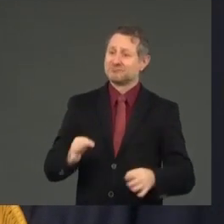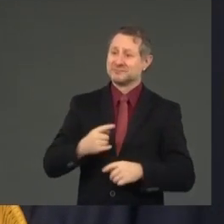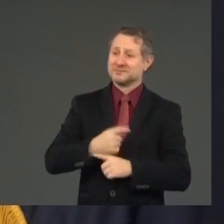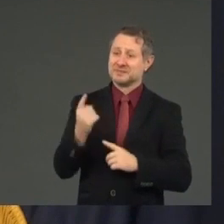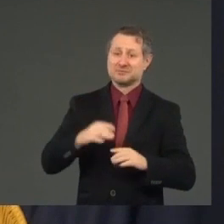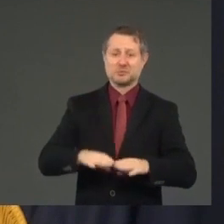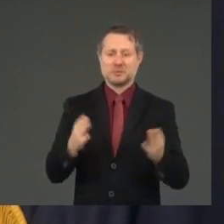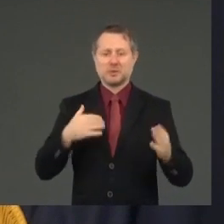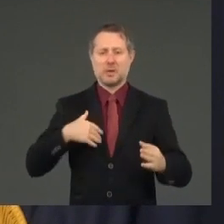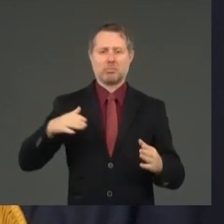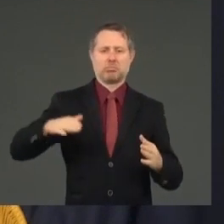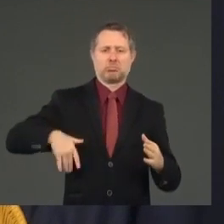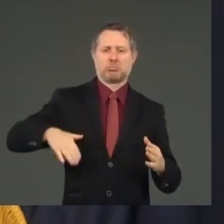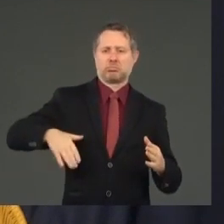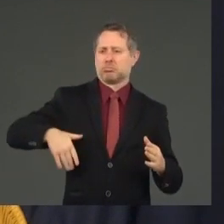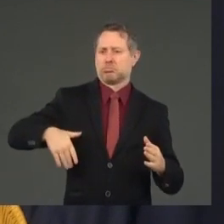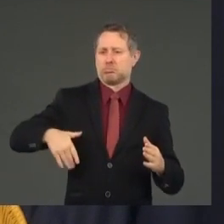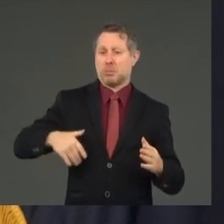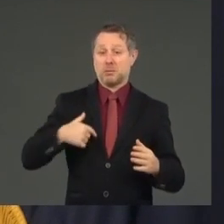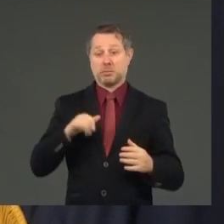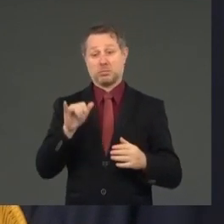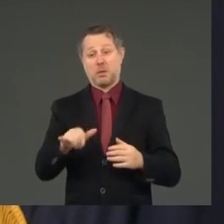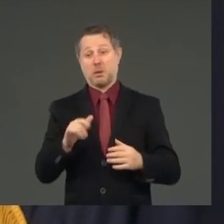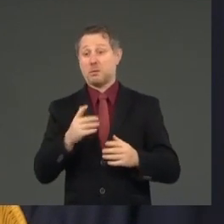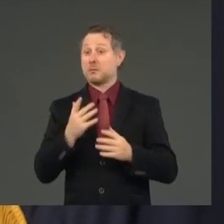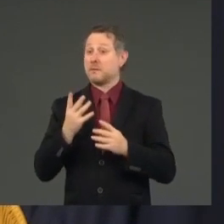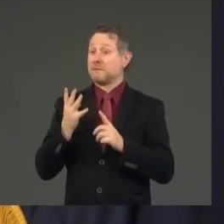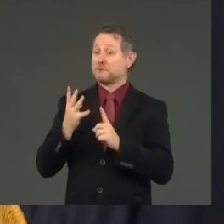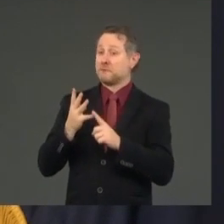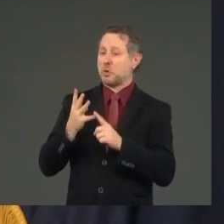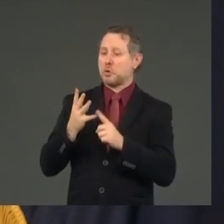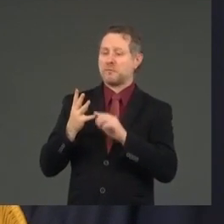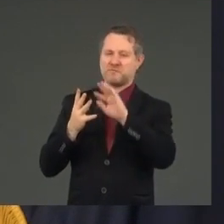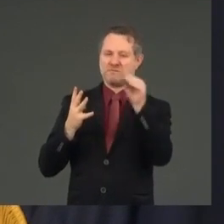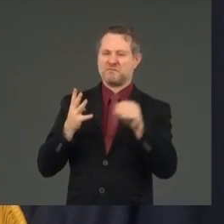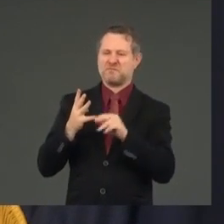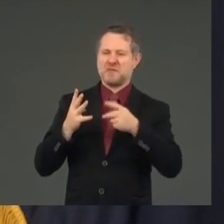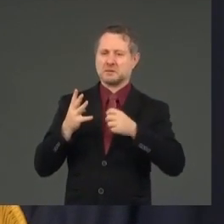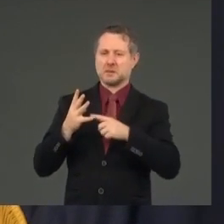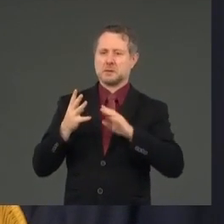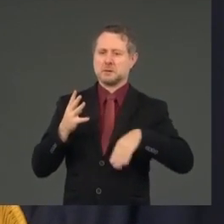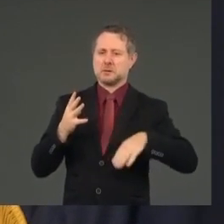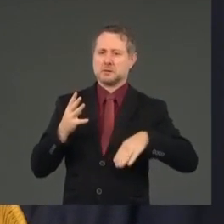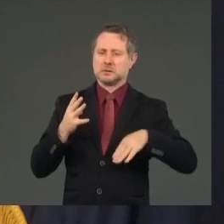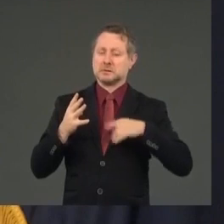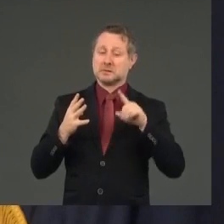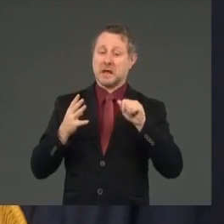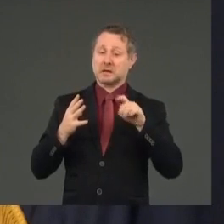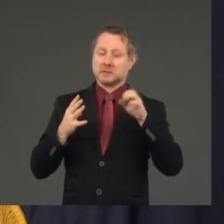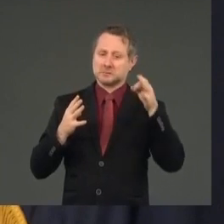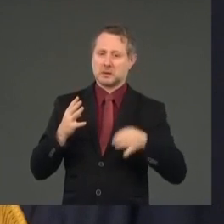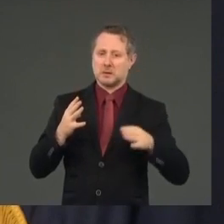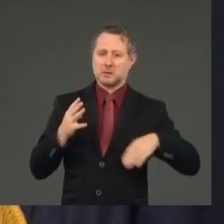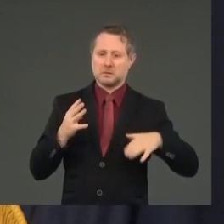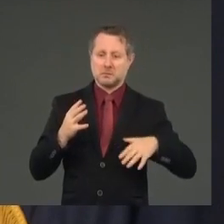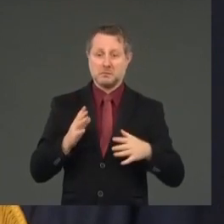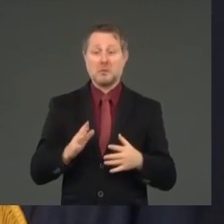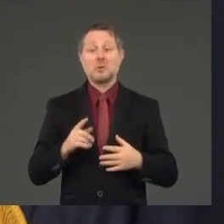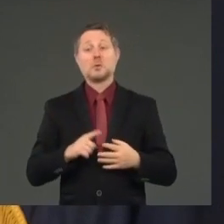SO IT POSES REAL CHALLENGES. AND WE DON'T HAVE A DATE TO OPEN CASINOS.